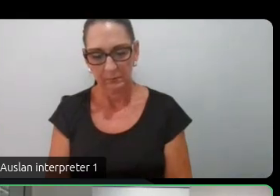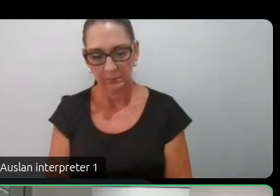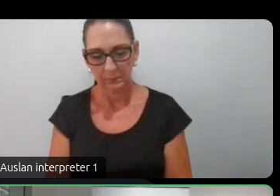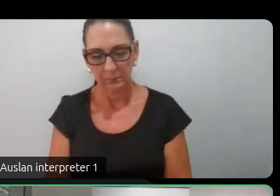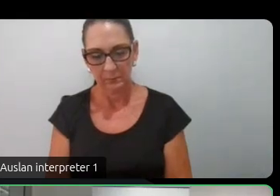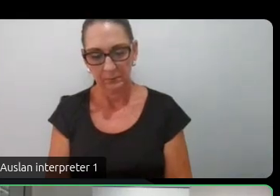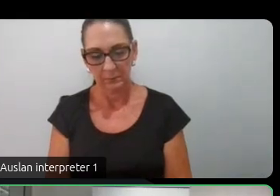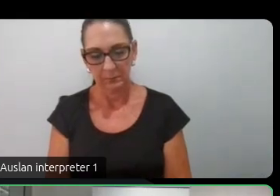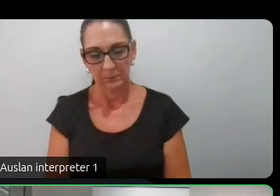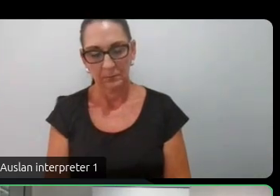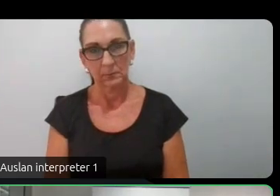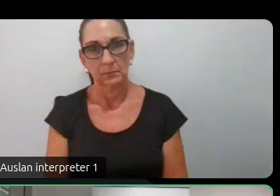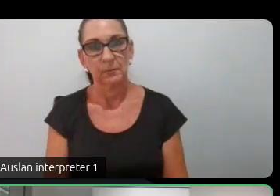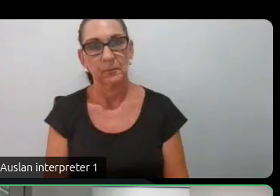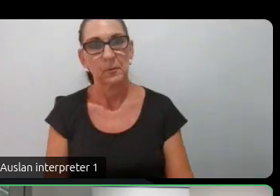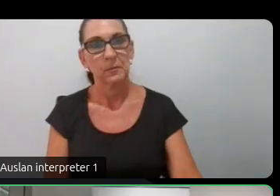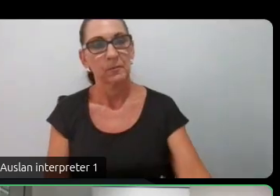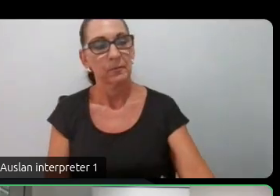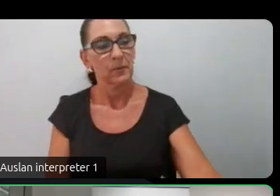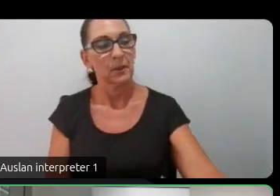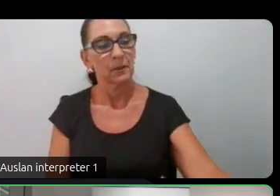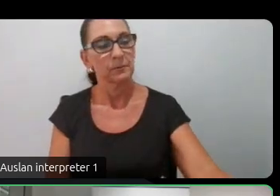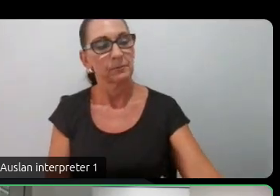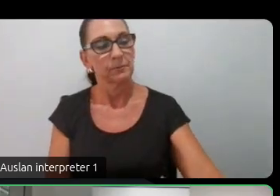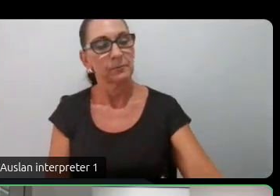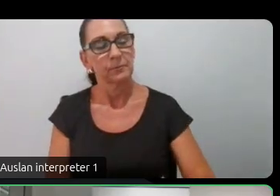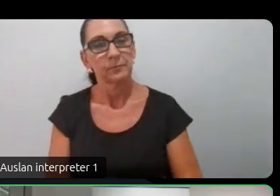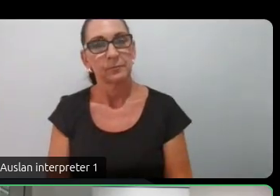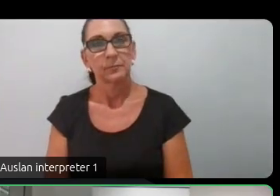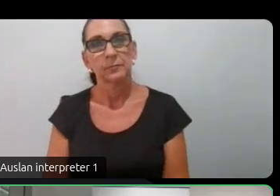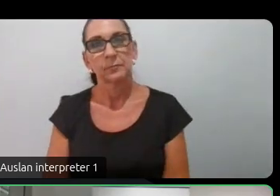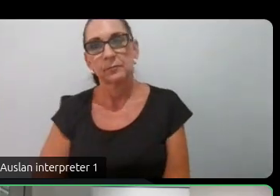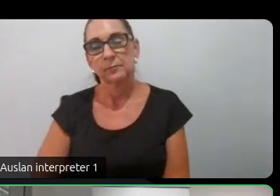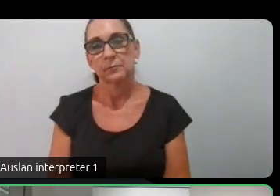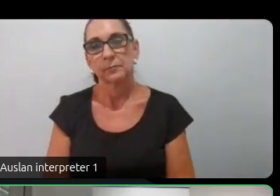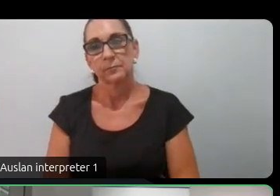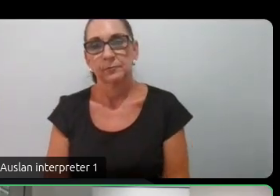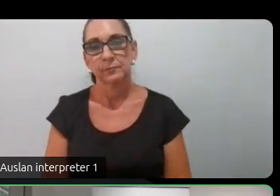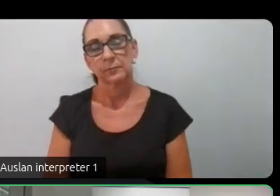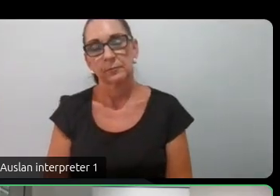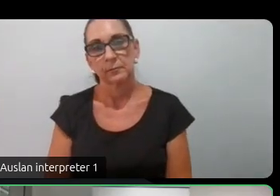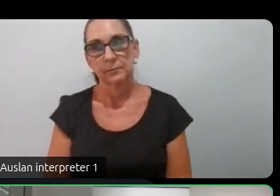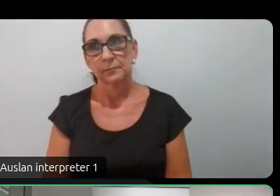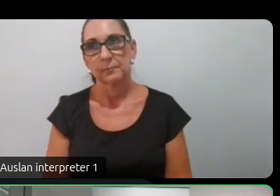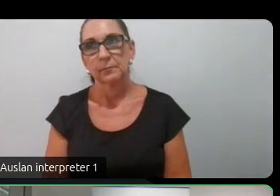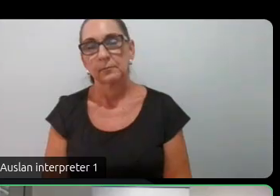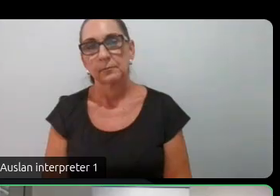of the content for people outside of Queensland? Um beyond what uh supports Legal Aid Queensland